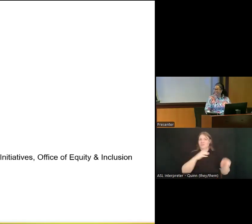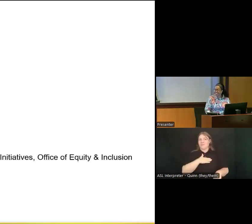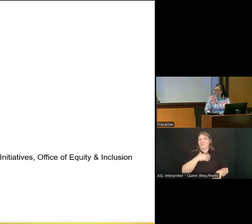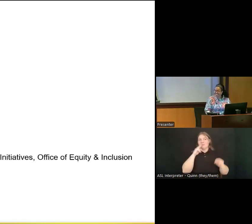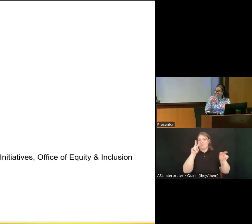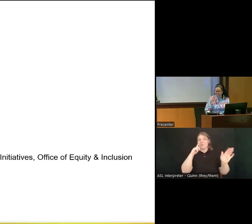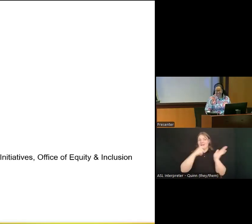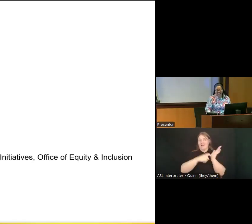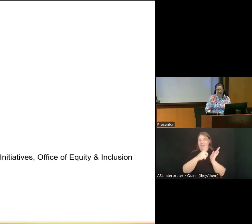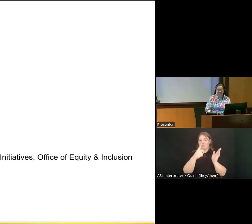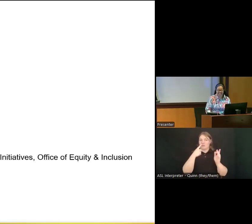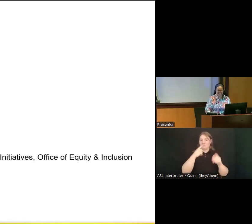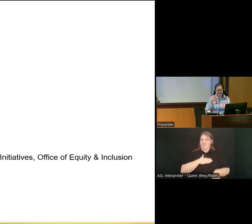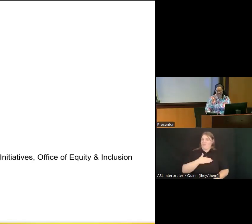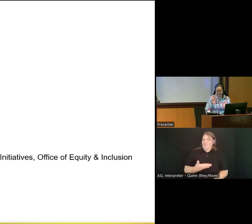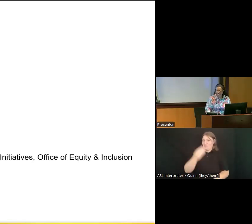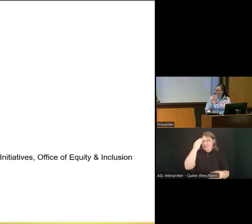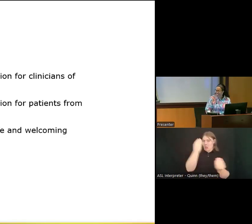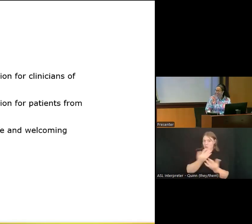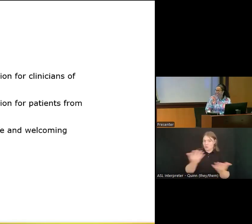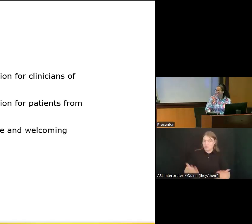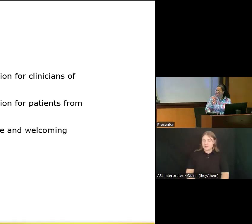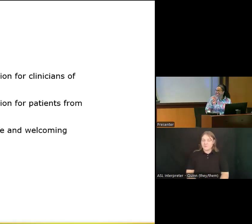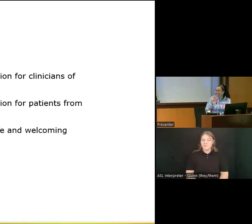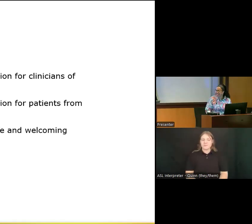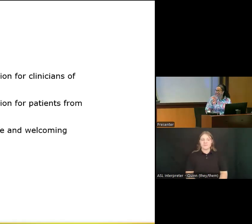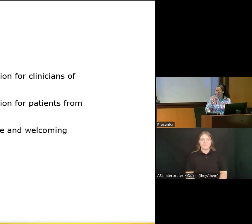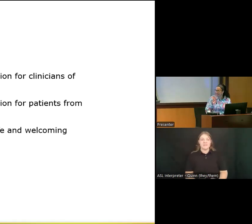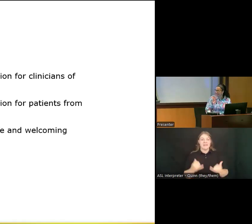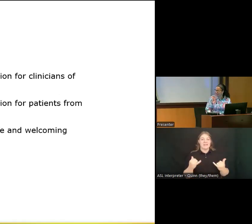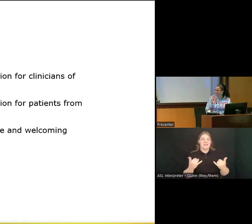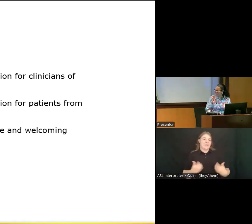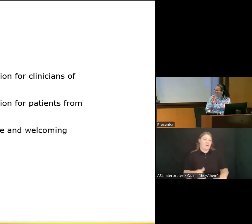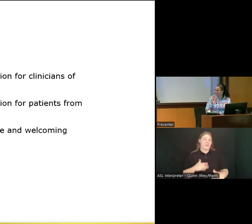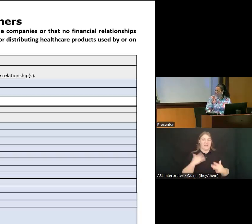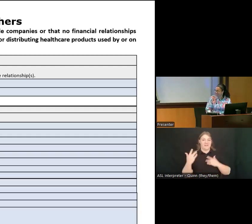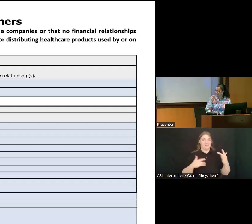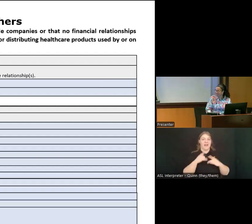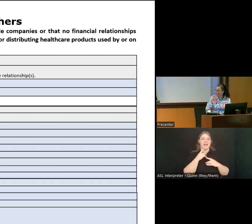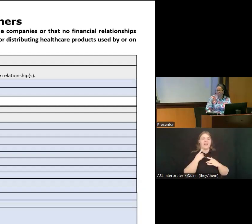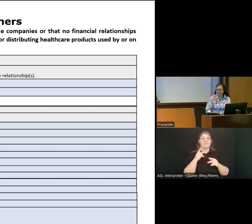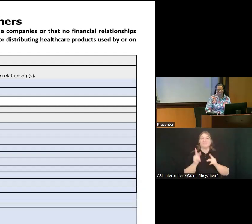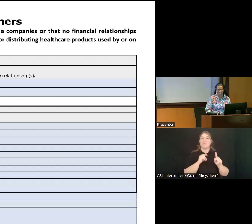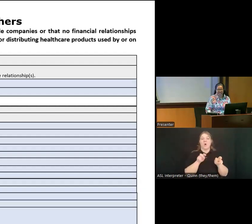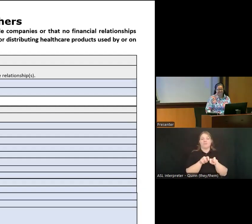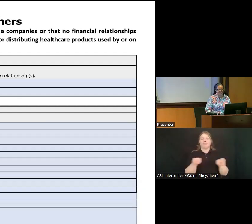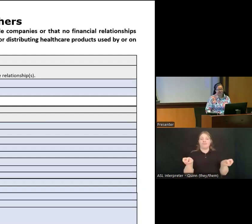that they exist um today we're excited to have a group of individuals from the community and also